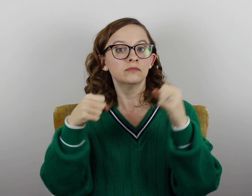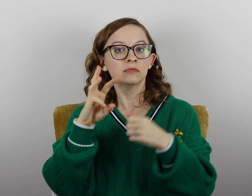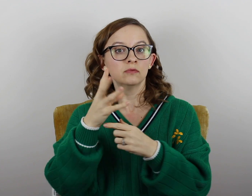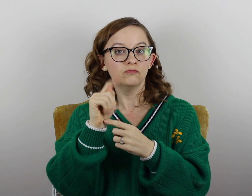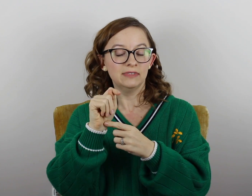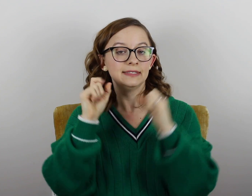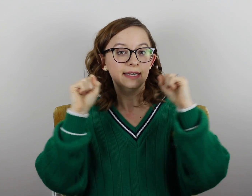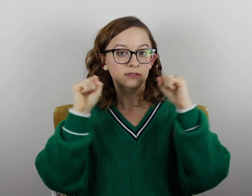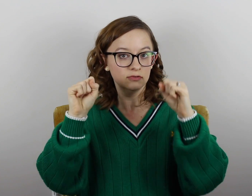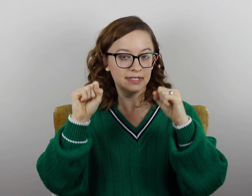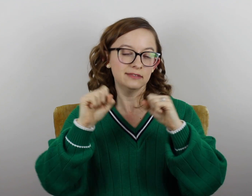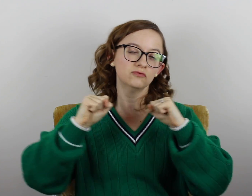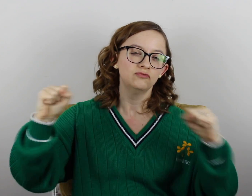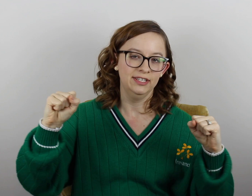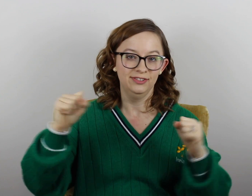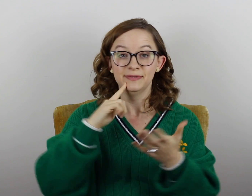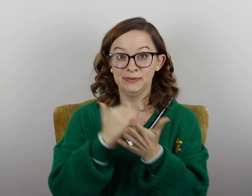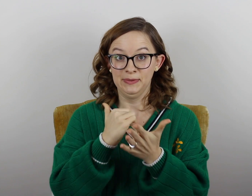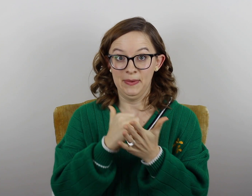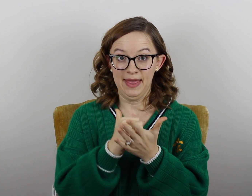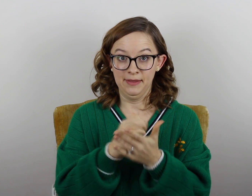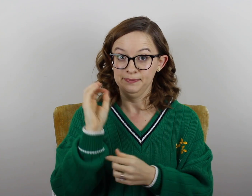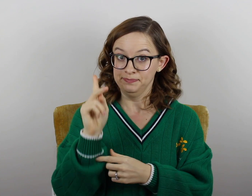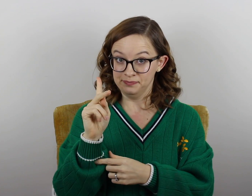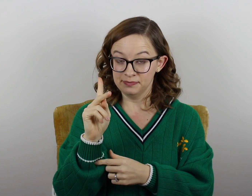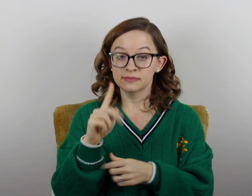Now, I want to show you some wrist exercises or stretches to help.